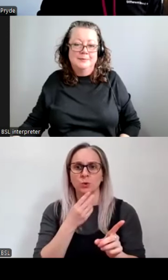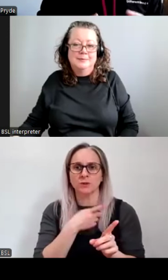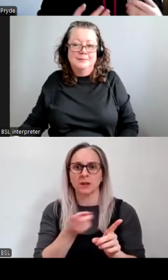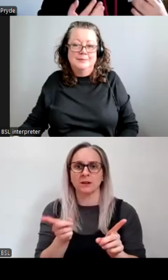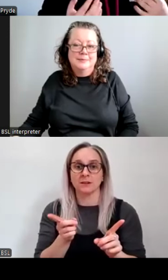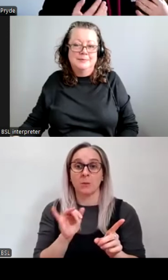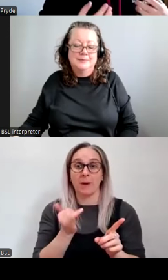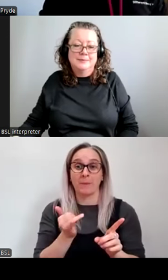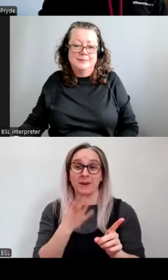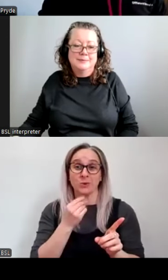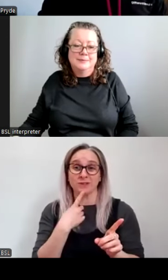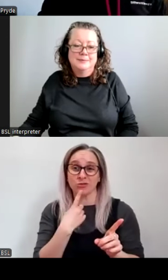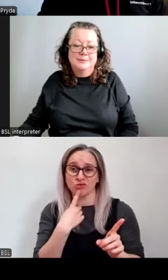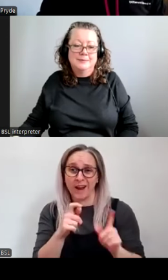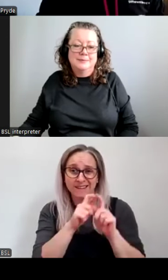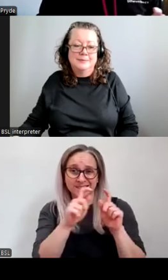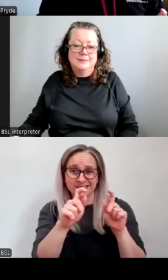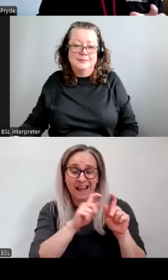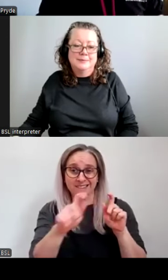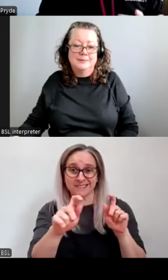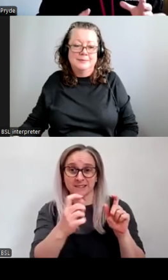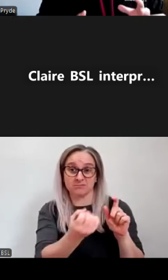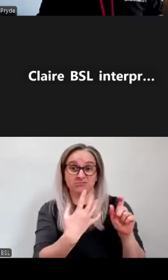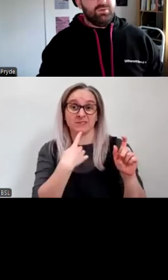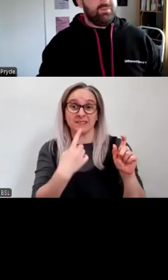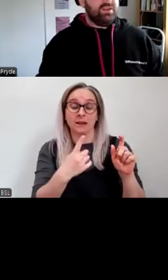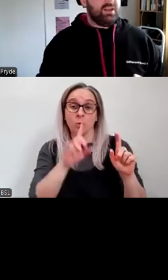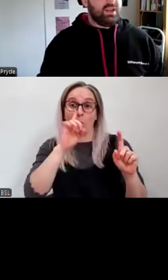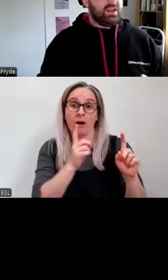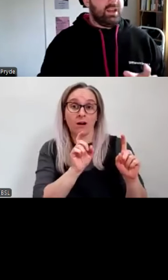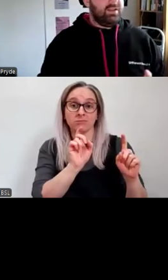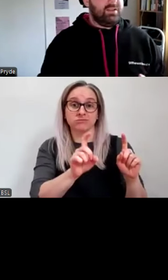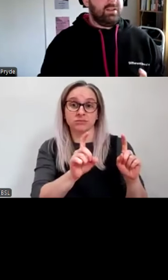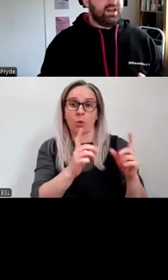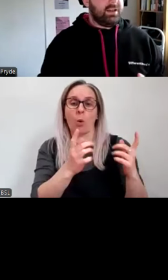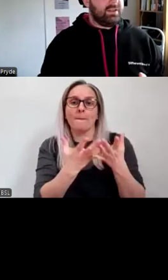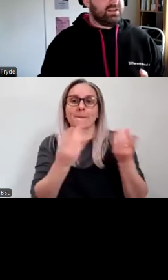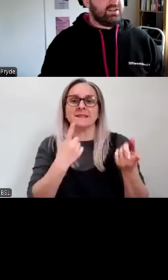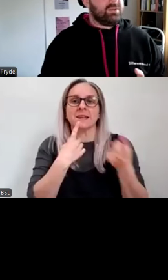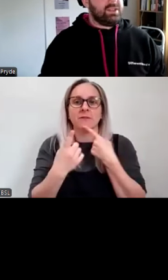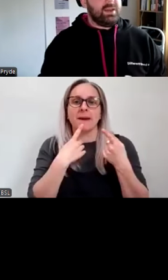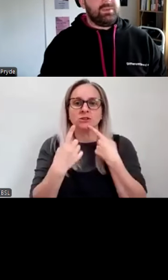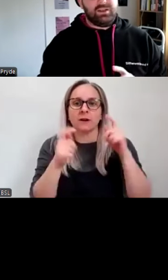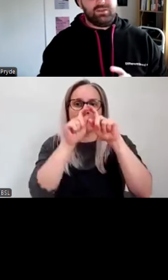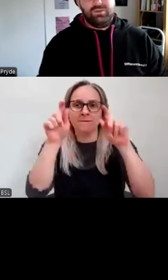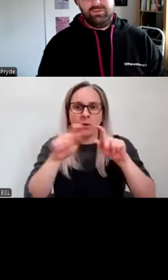that their selection is invalid because it leaves a single row, a single seat empty in a row.